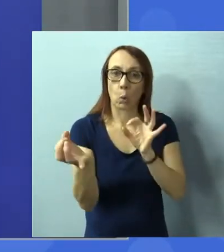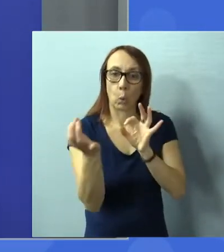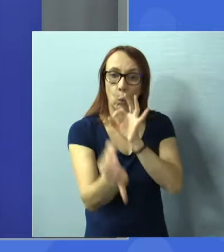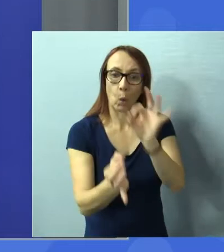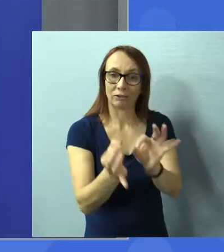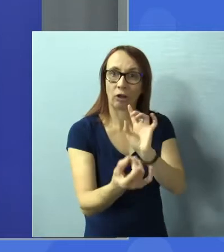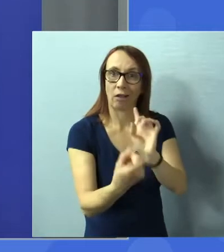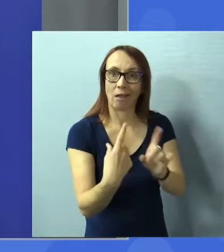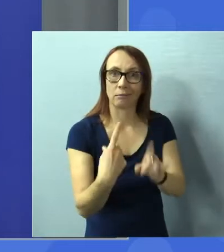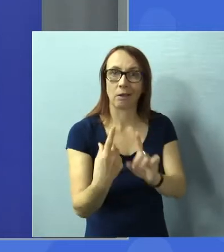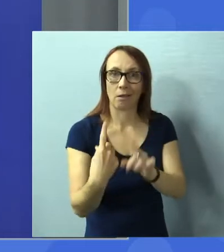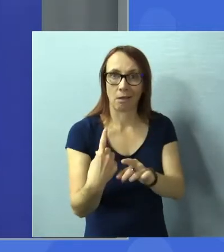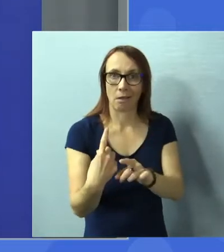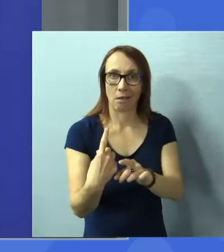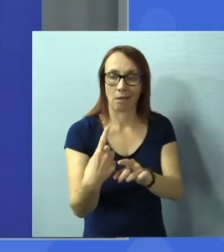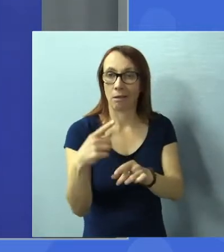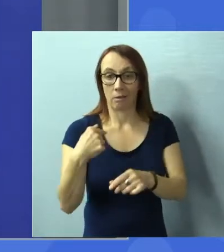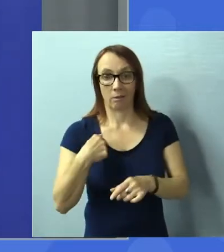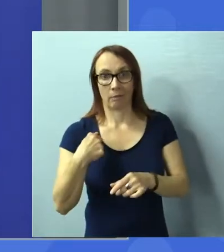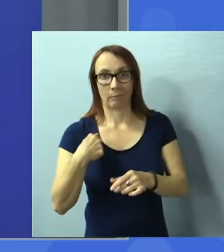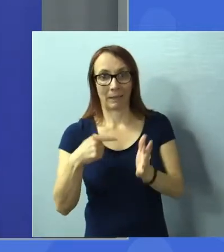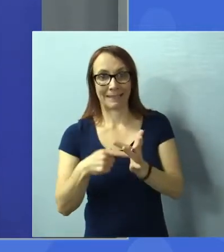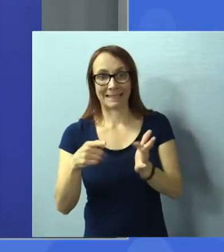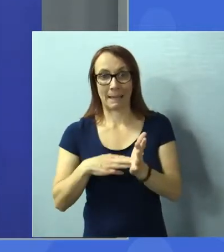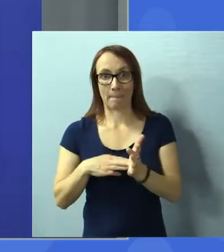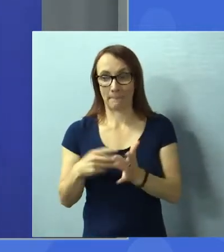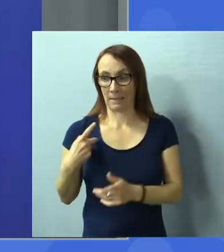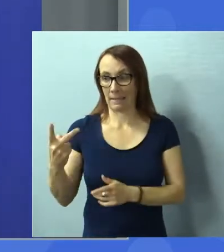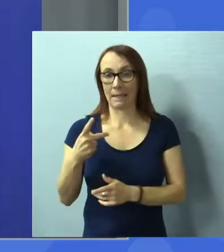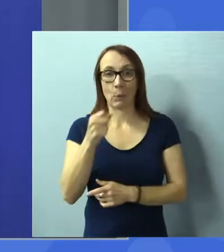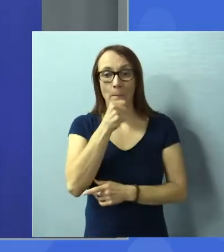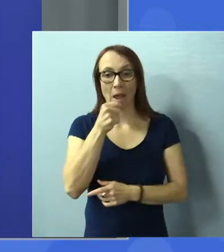and myself and Tim who's just over there we'll be roaming around the room with